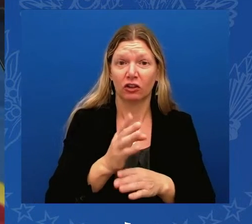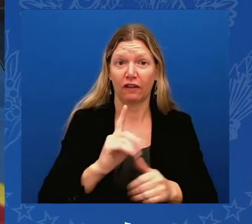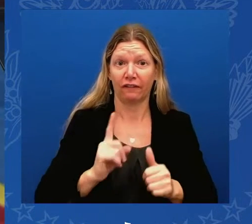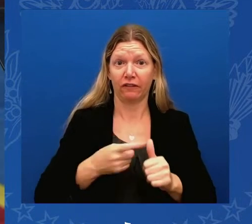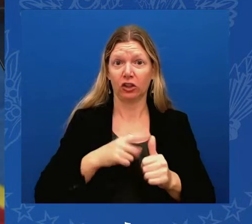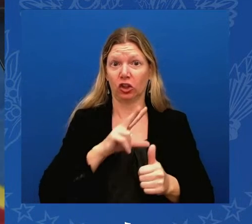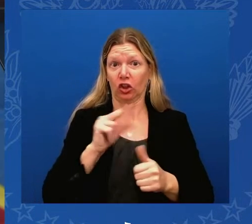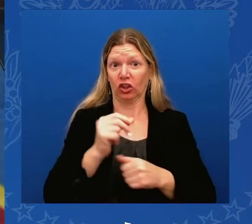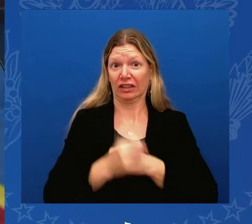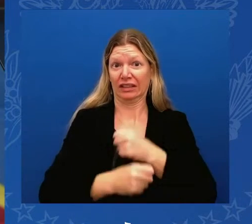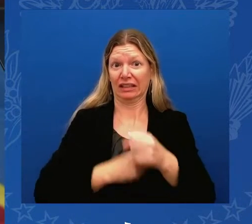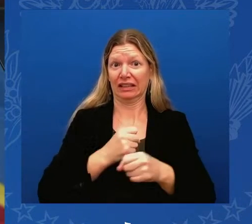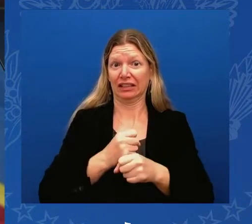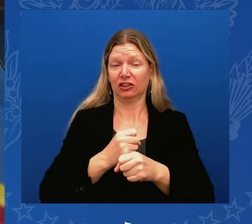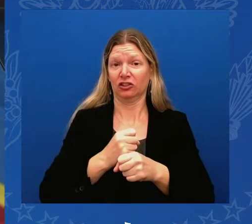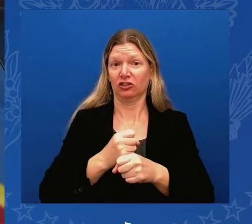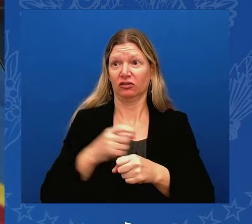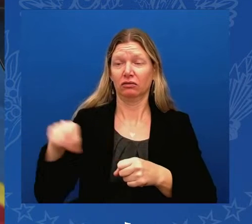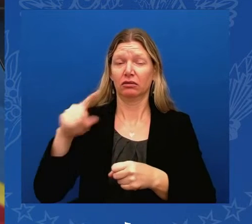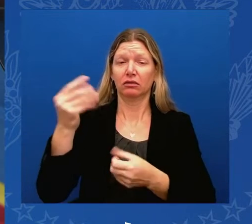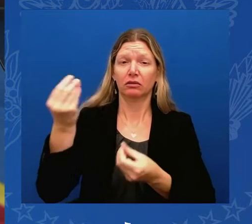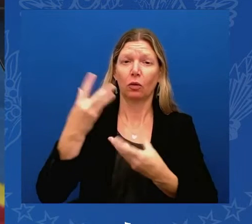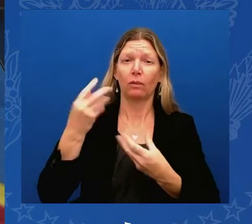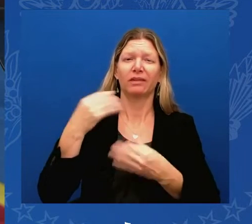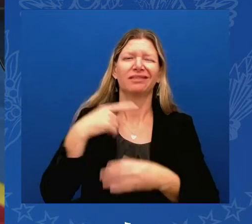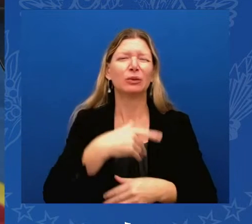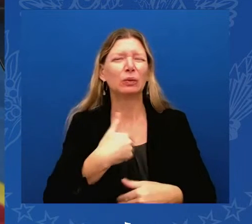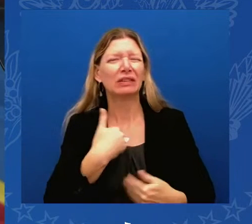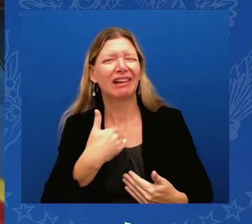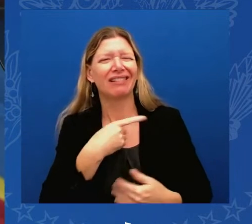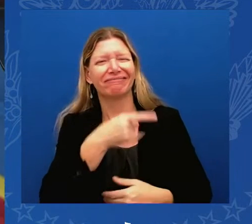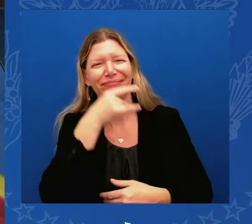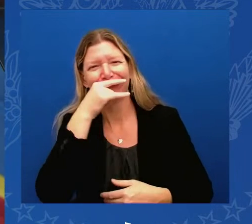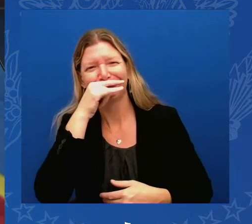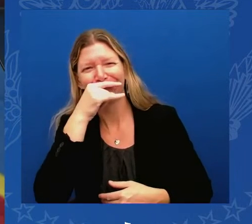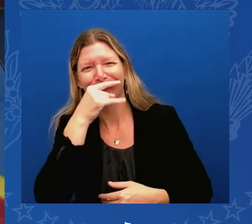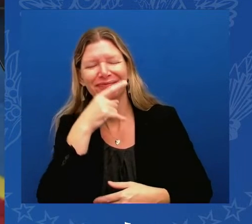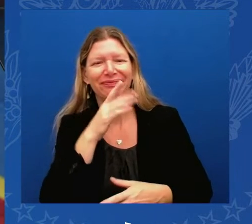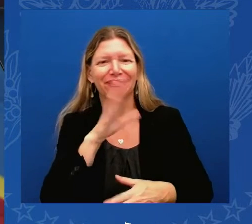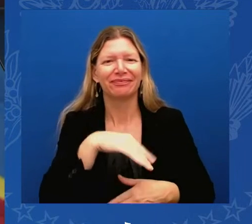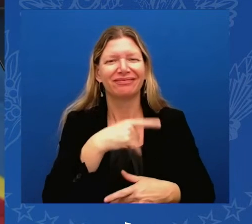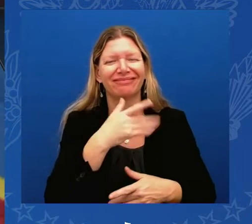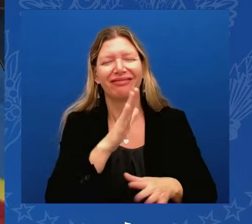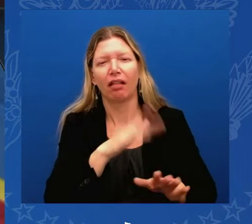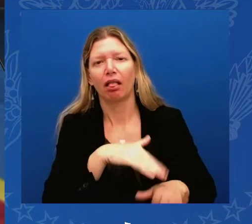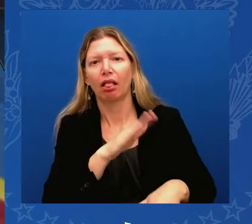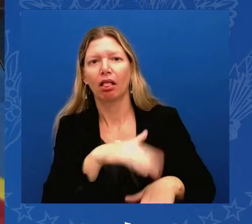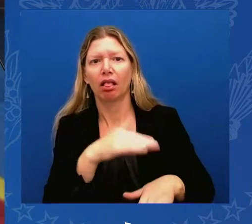They used to stop me from getting on the Senate elevator when I first got there, for real. Now, I'm too old.